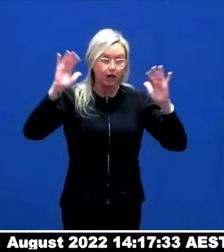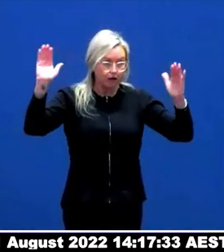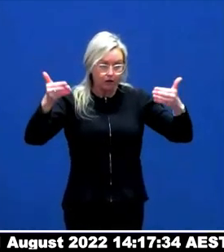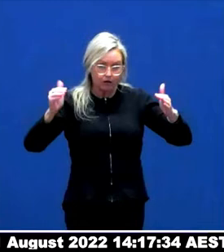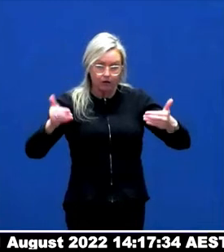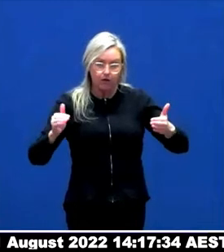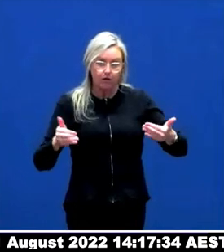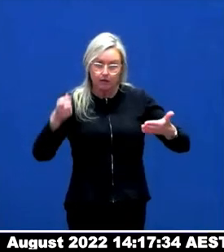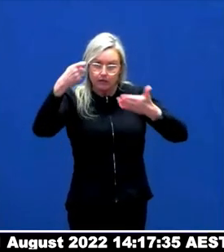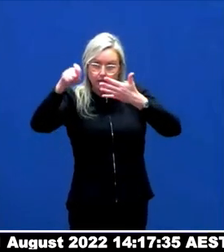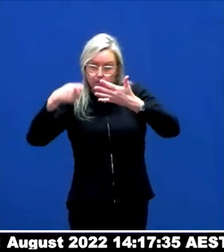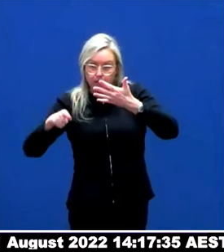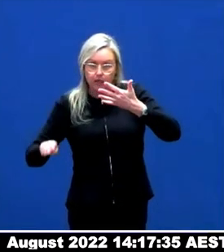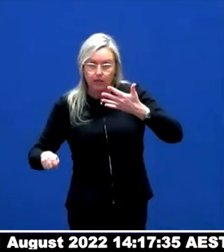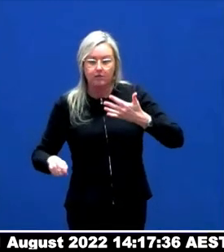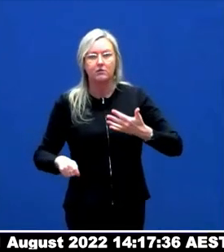We do that regularly when we do check-ins.